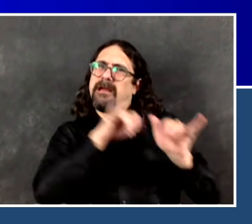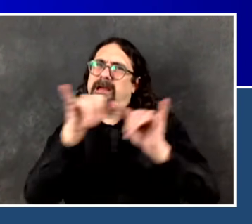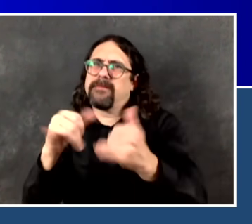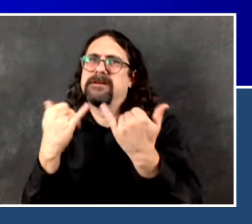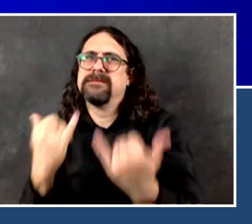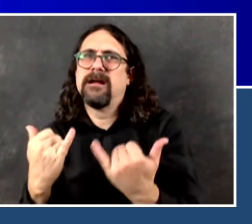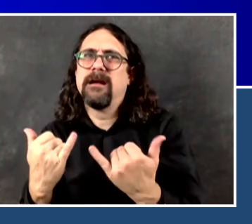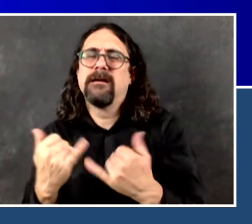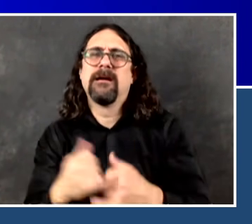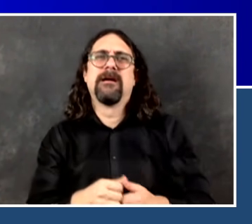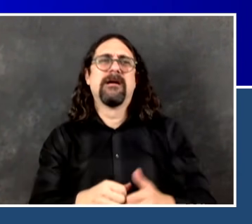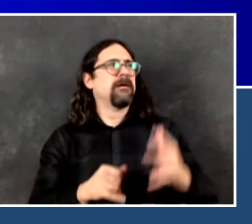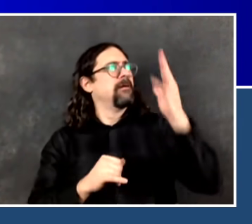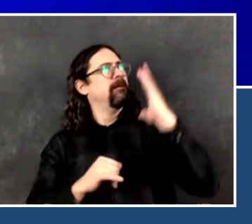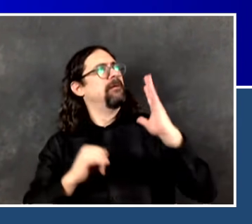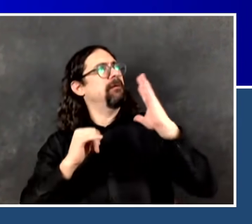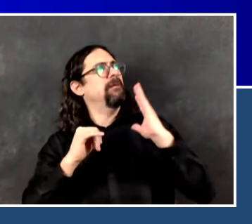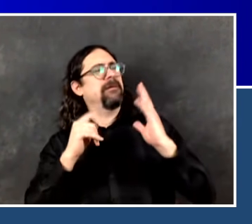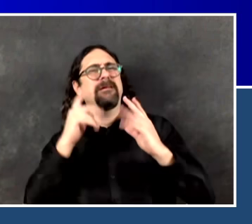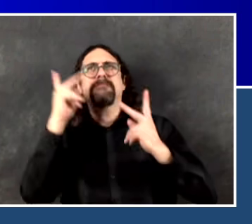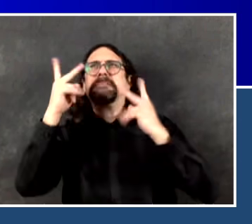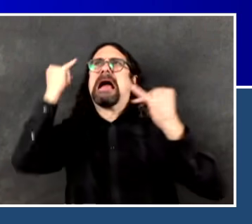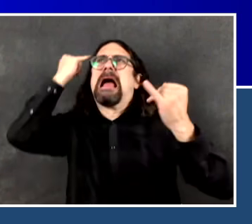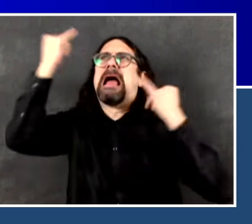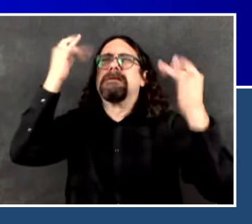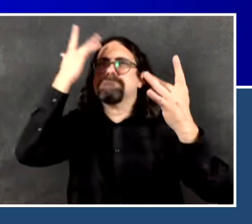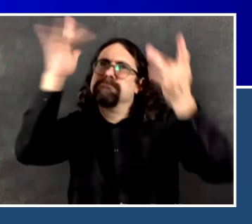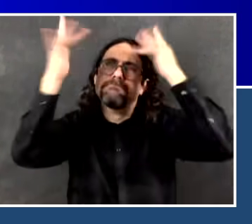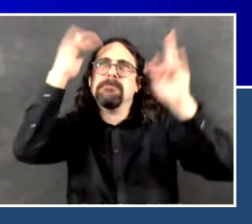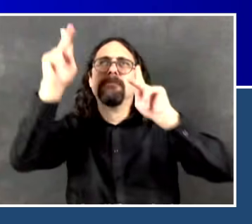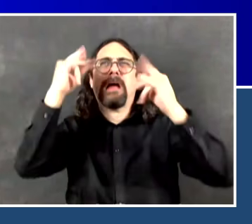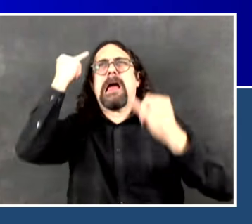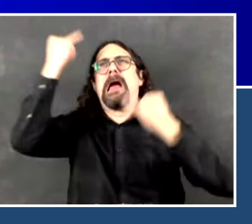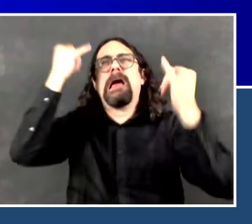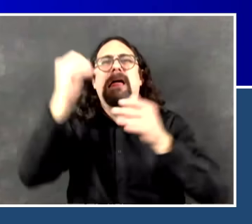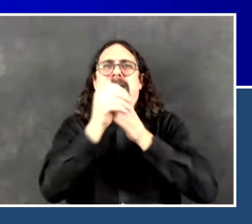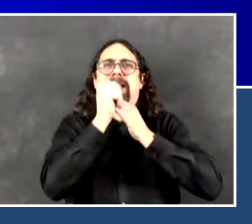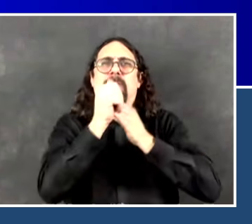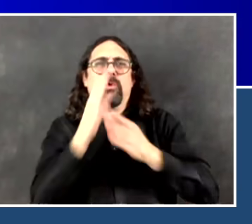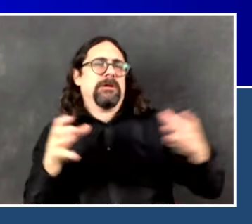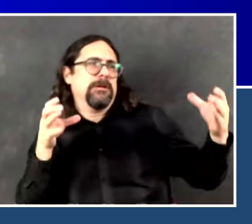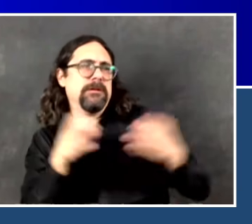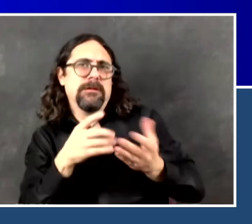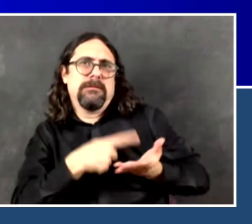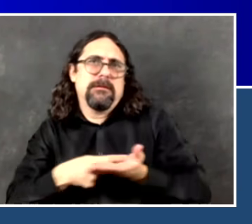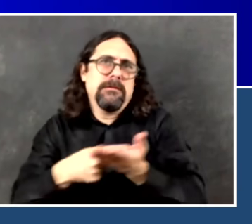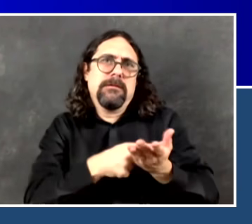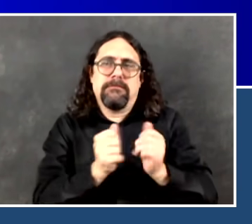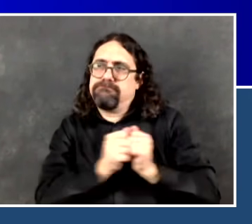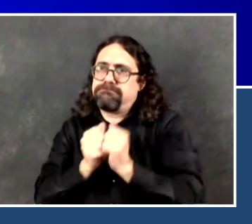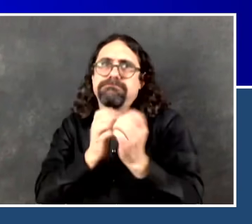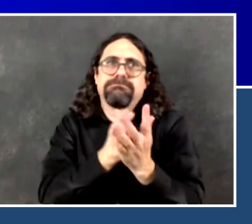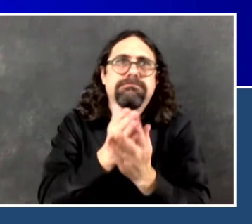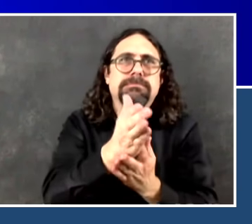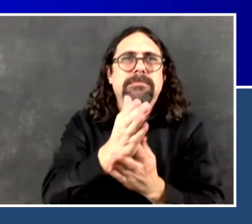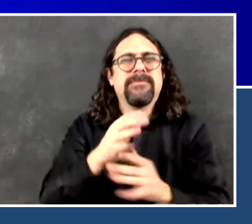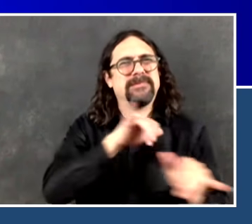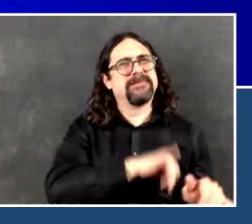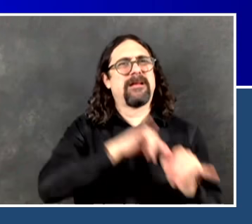IOVNNATE IV FORWARD-LOOKING IDEAS. WHEN YOU THINK ABOUT WHAT THESE GREAT LER HN INTFITL F 19s,